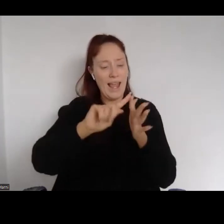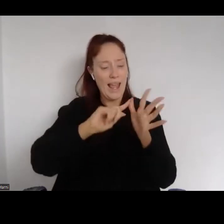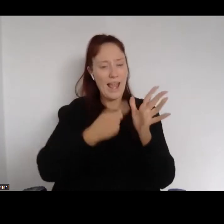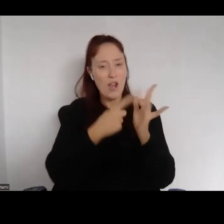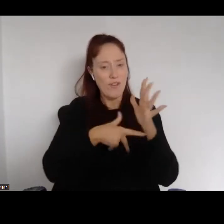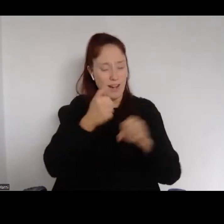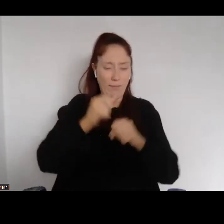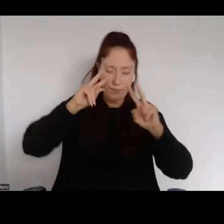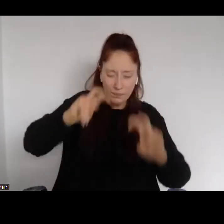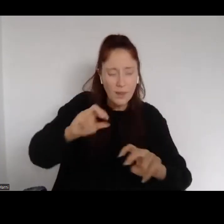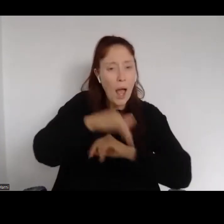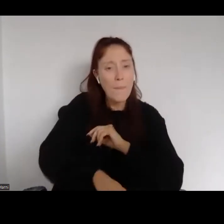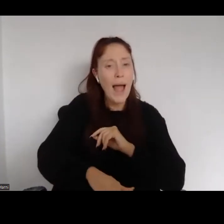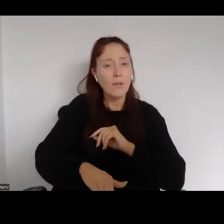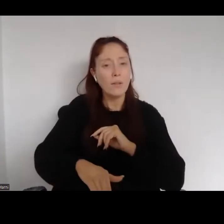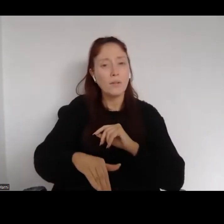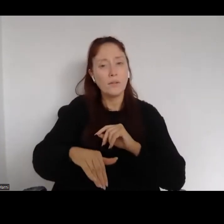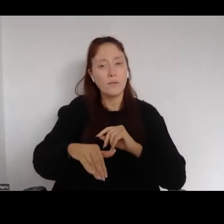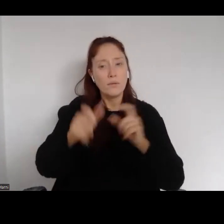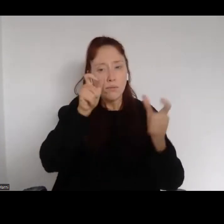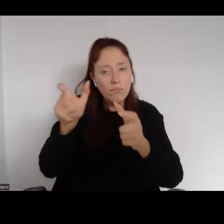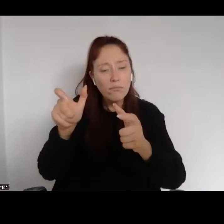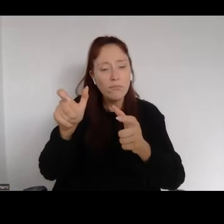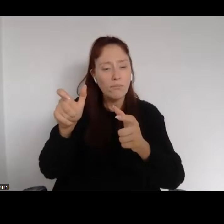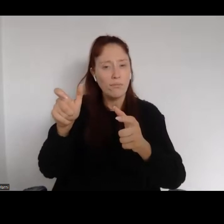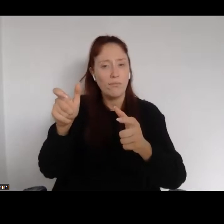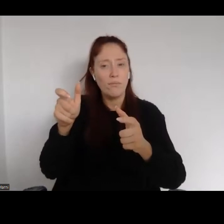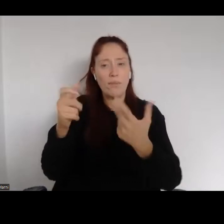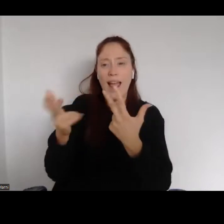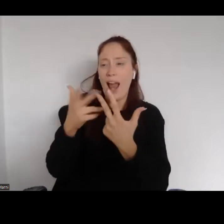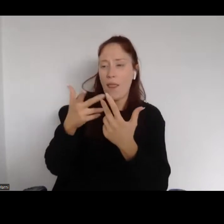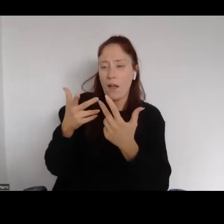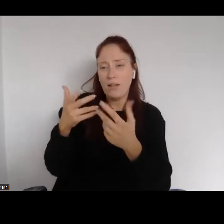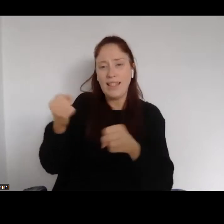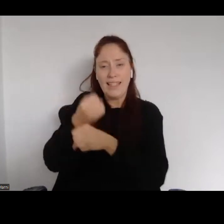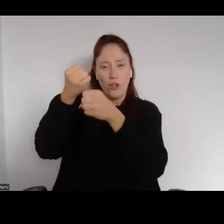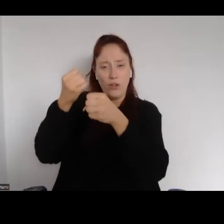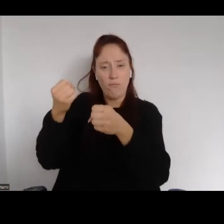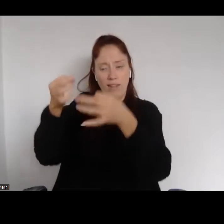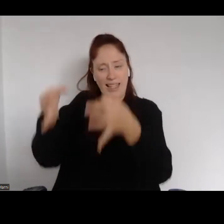and supported and substituted decision making. It is a key area of concern for the Royal Commission,